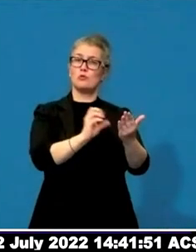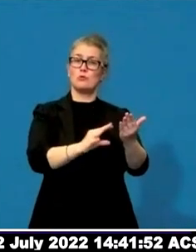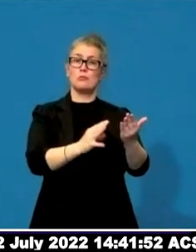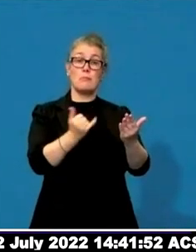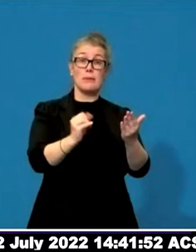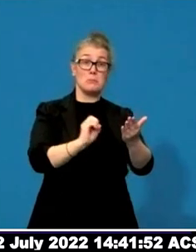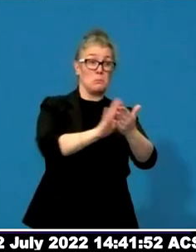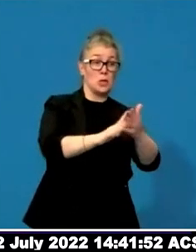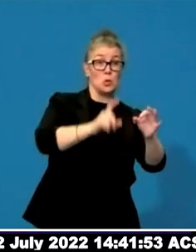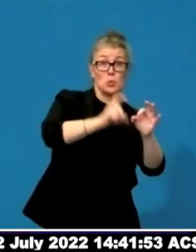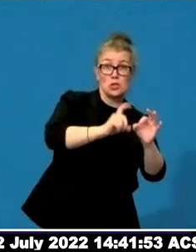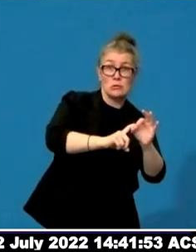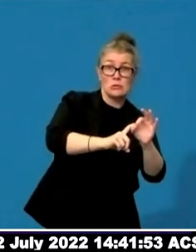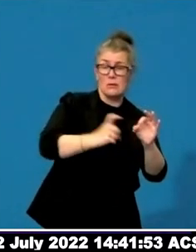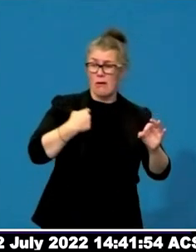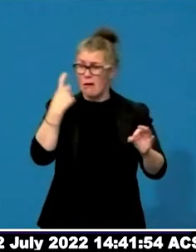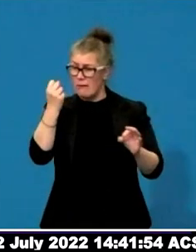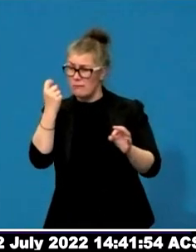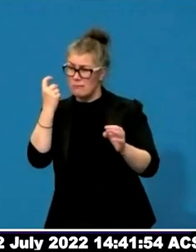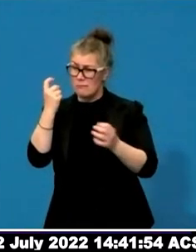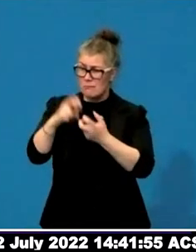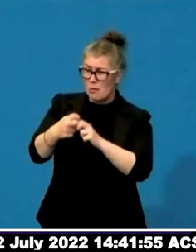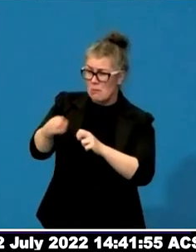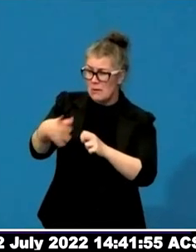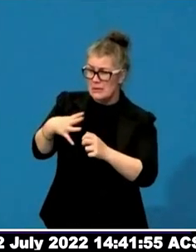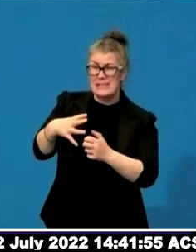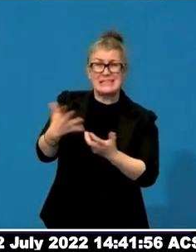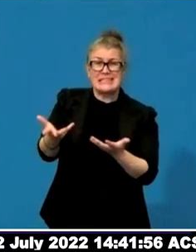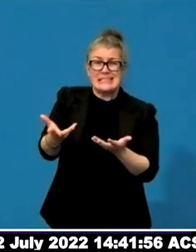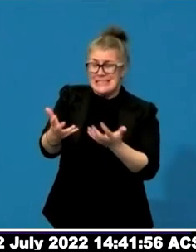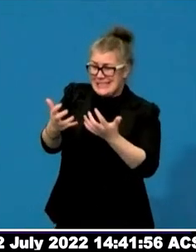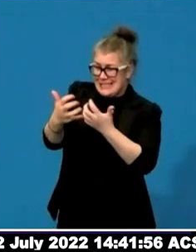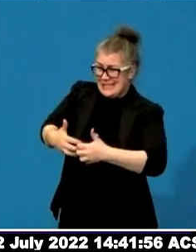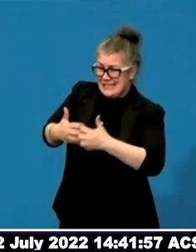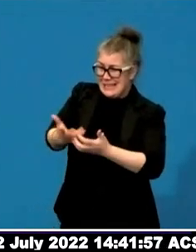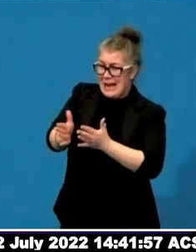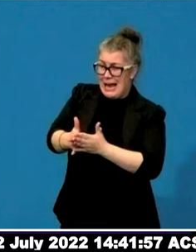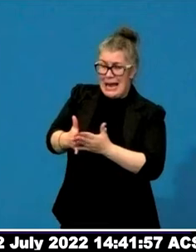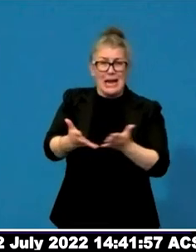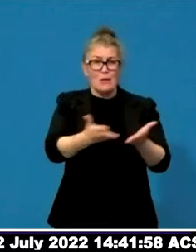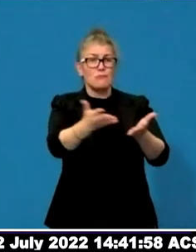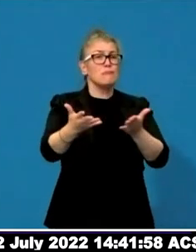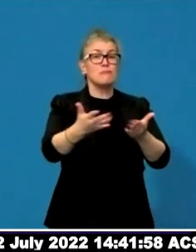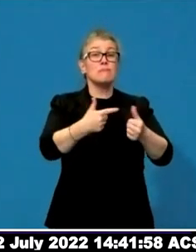regarding an issue that you're facing, and you need assistance, or, "How did you deal with this? How does someone else deal with this particular thing"